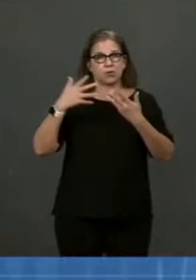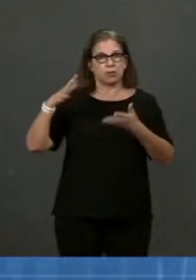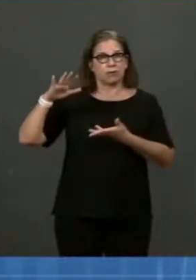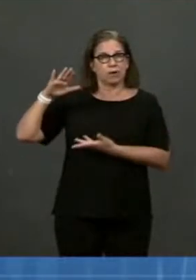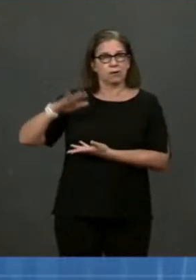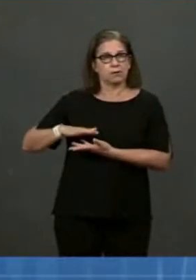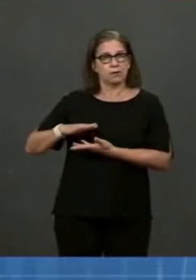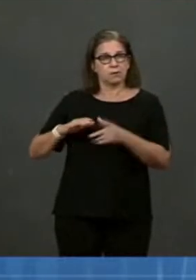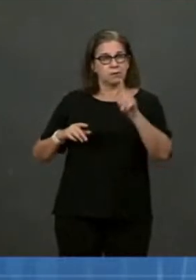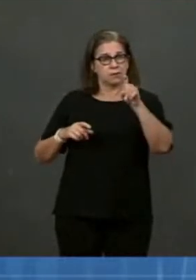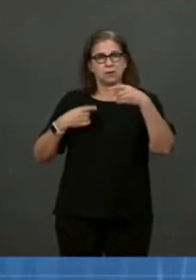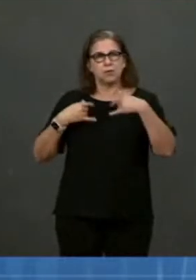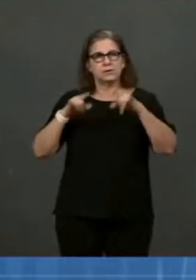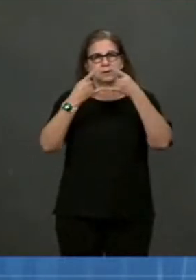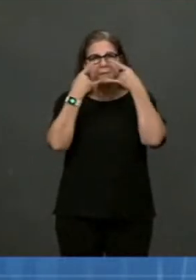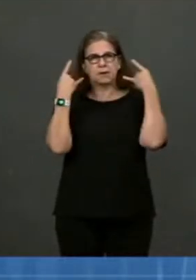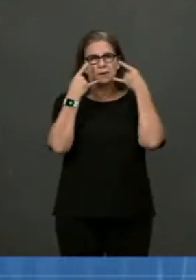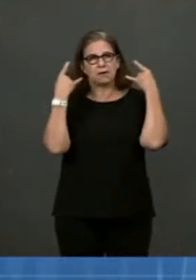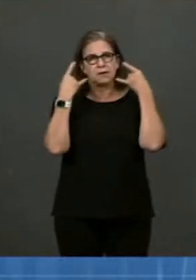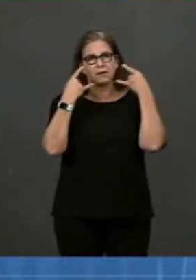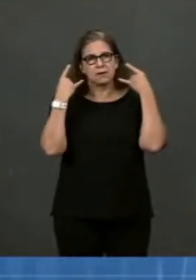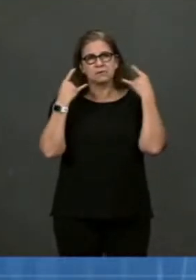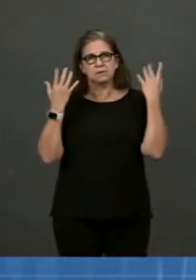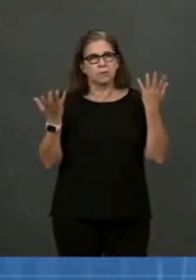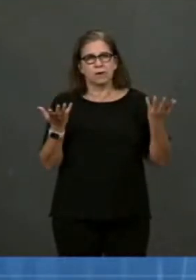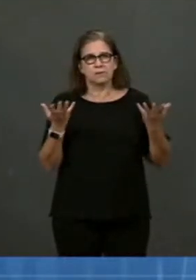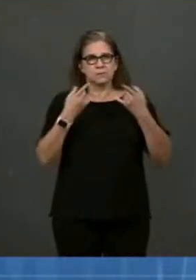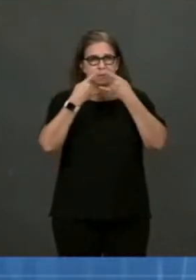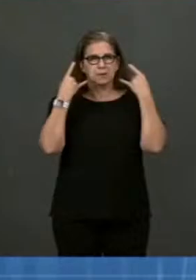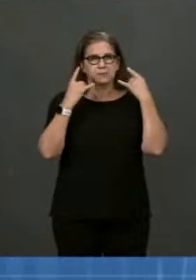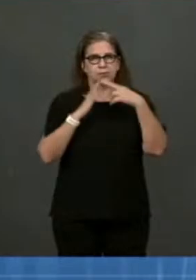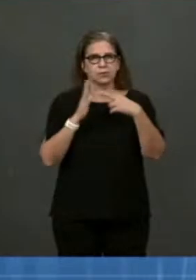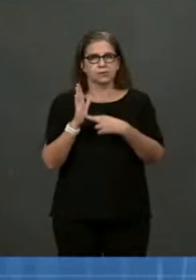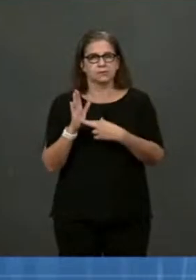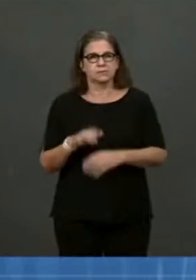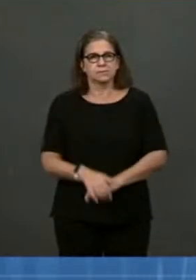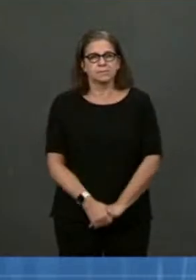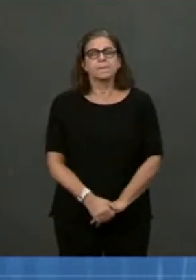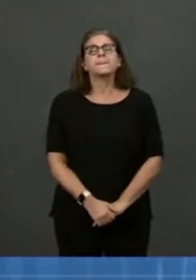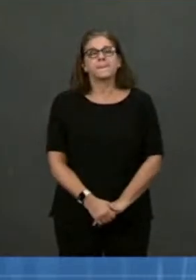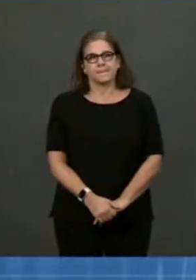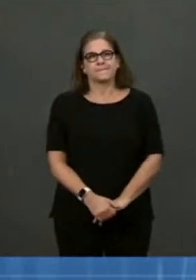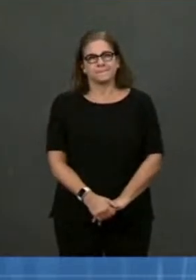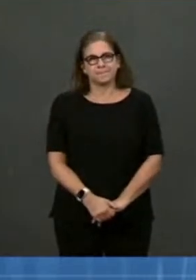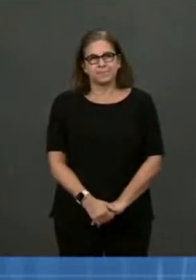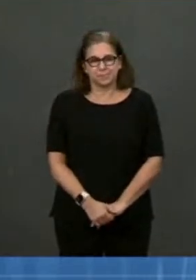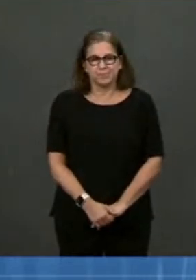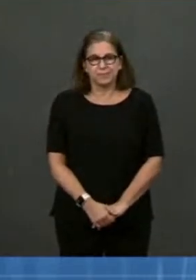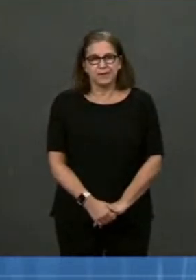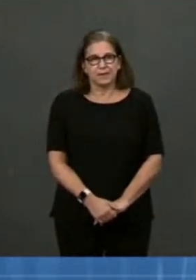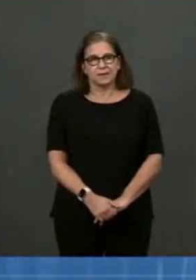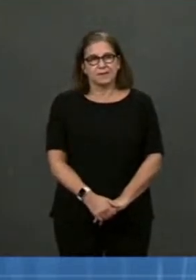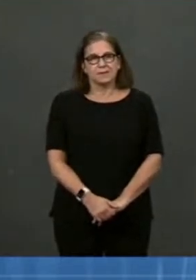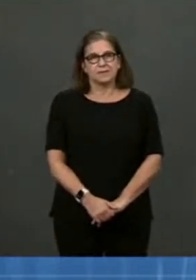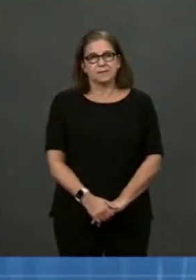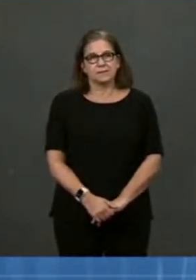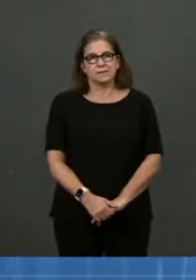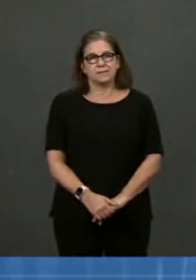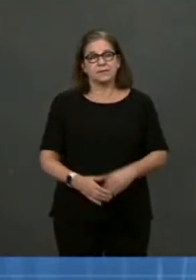COMMUNITY SPREAD OR DO YOU GUYS RETHINK THAT AT ALL? DR. WOLINSKI?